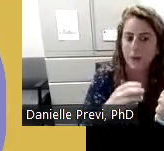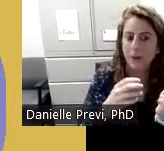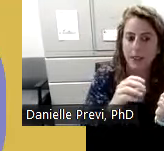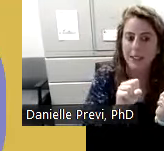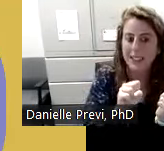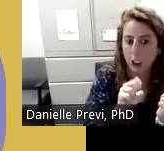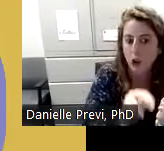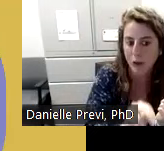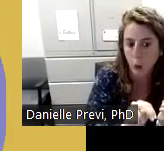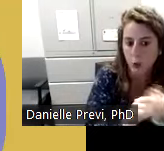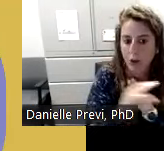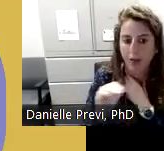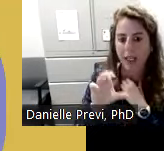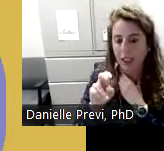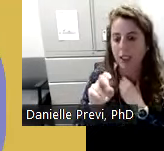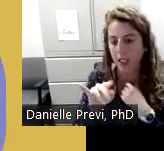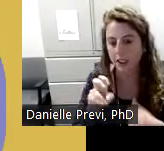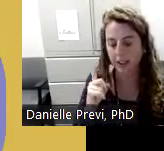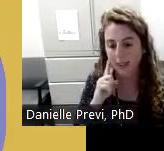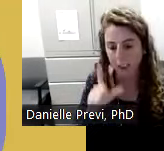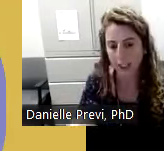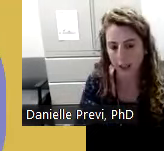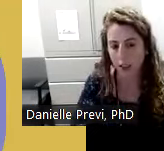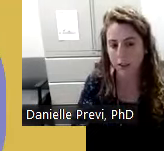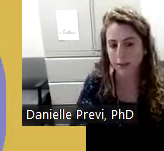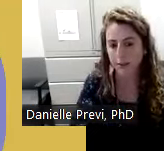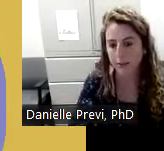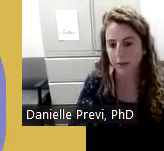to have a mix of both sensorineural, as well as conductive hearing loss features.